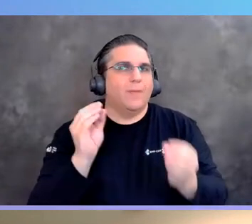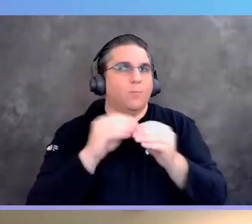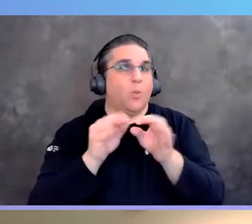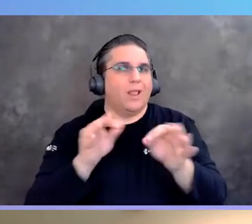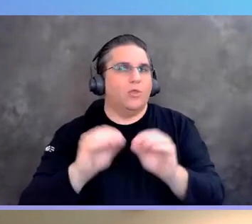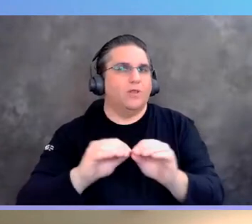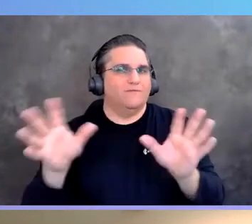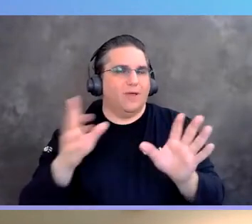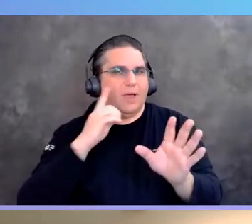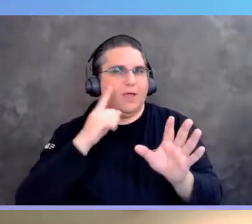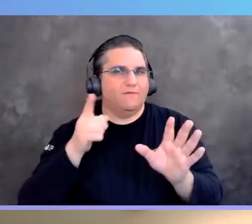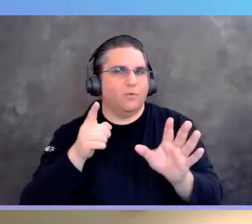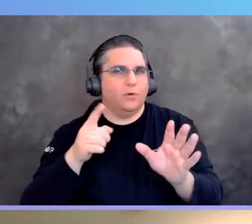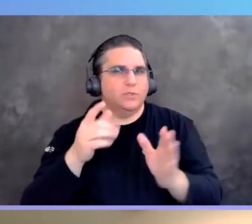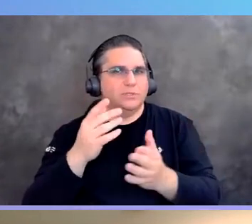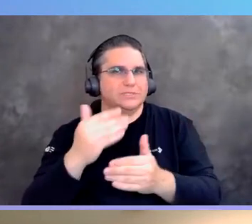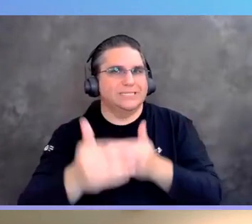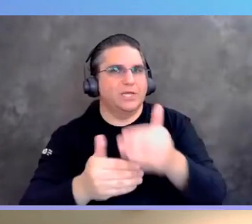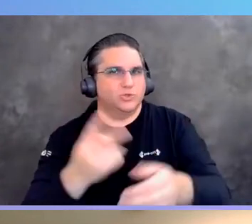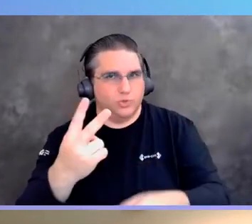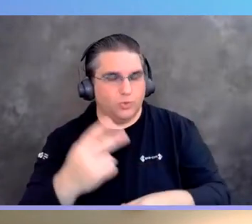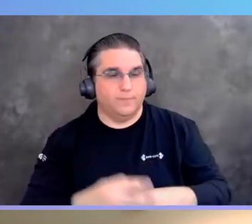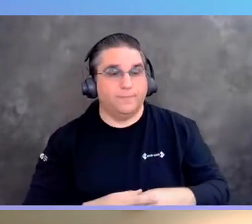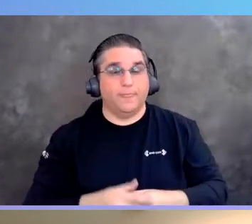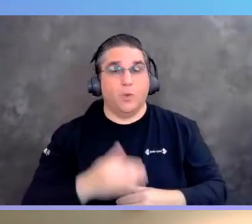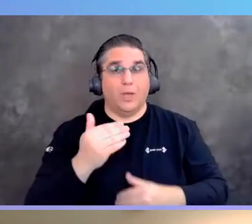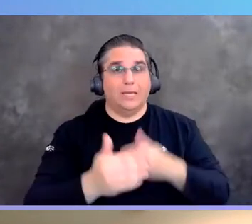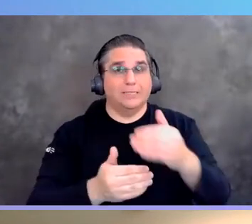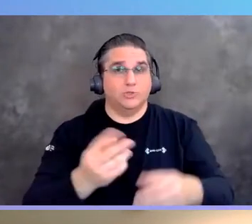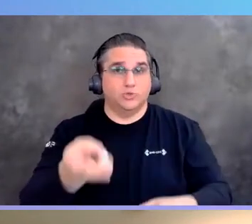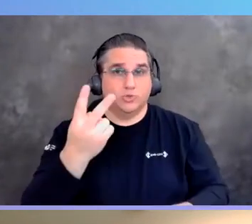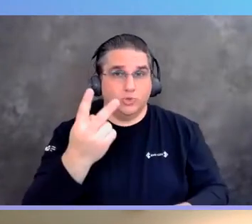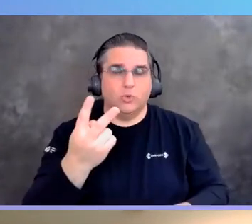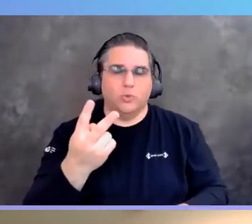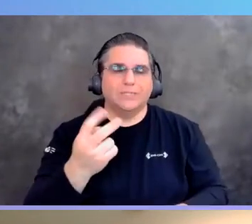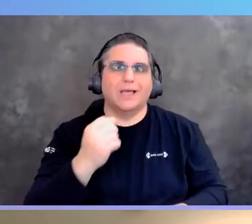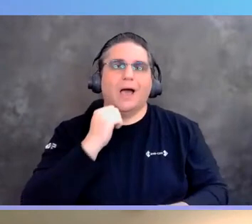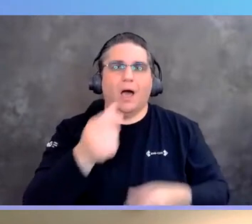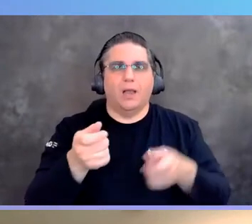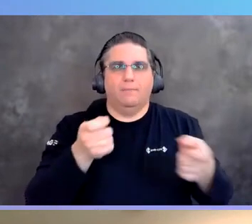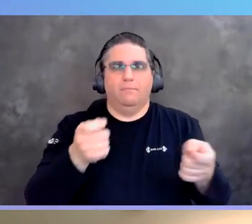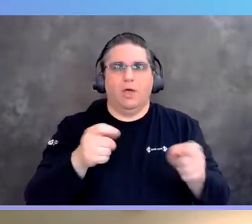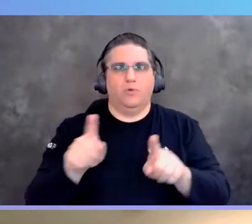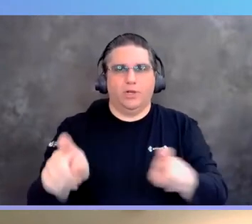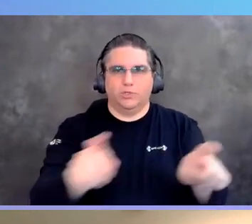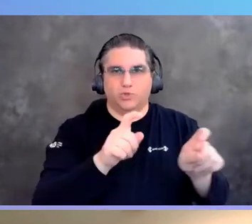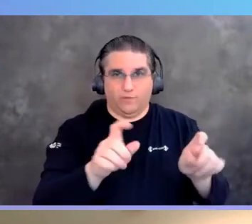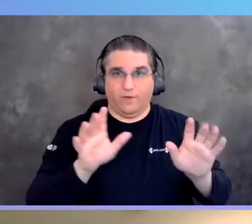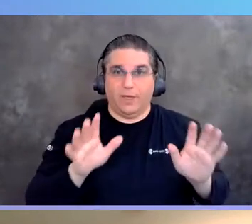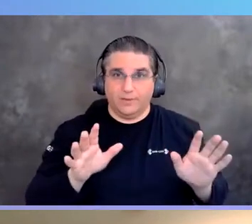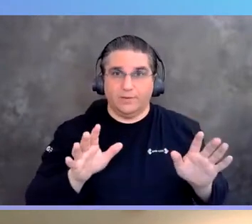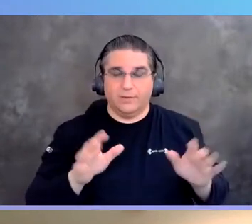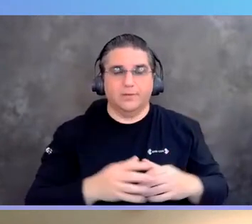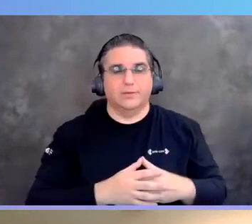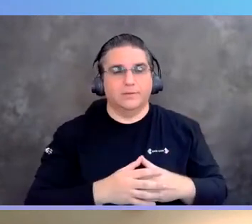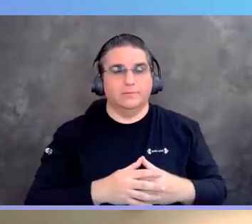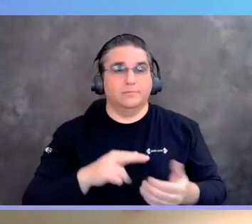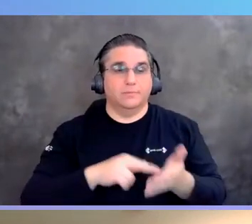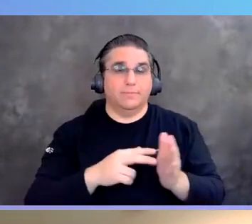for stage number two. And stage number two is an unmoderated survey. Um and then participants will select uh information on